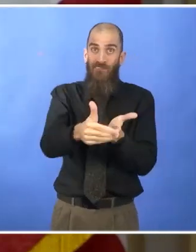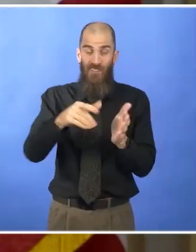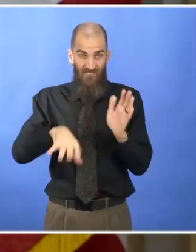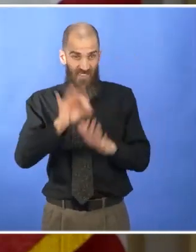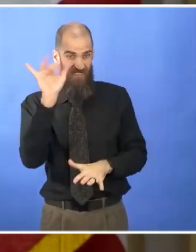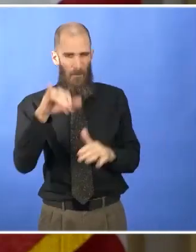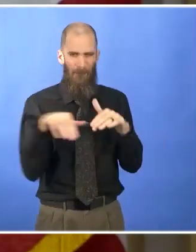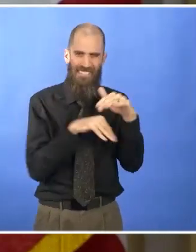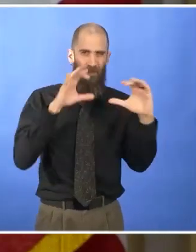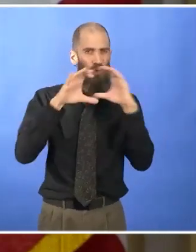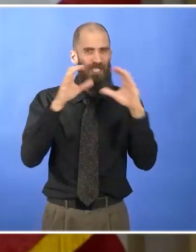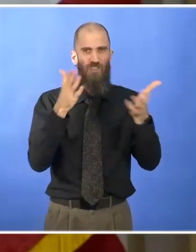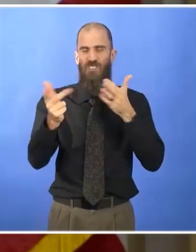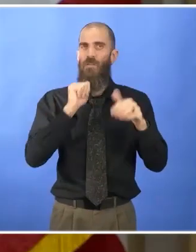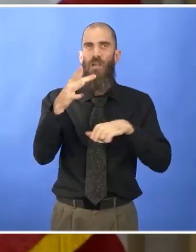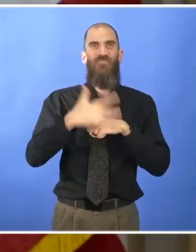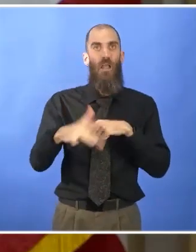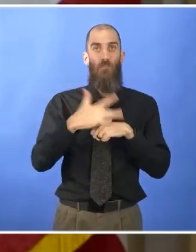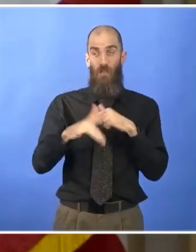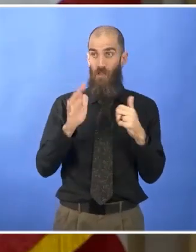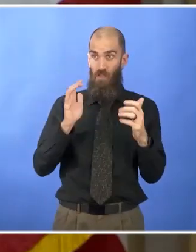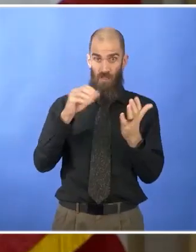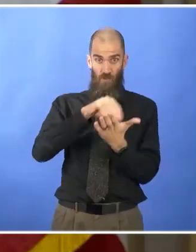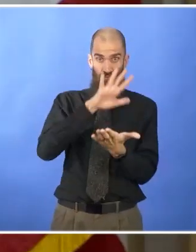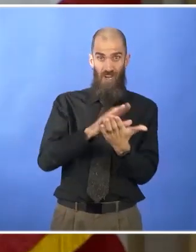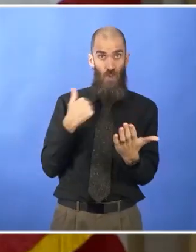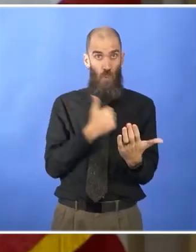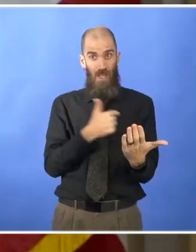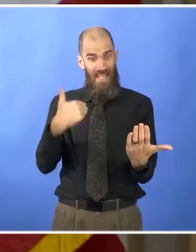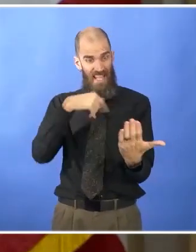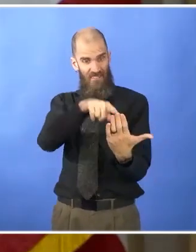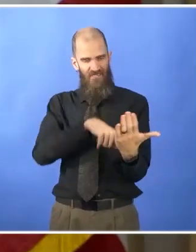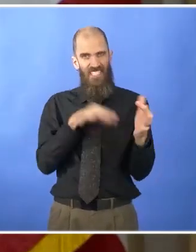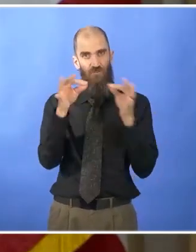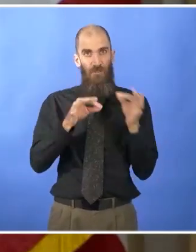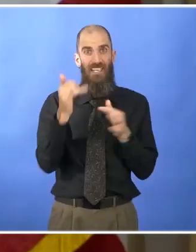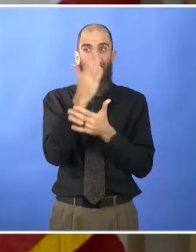ARE DEAF WERE NOT AWARE OF THE COVID VIRUS UNTIL MORE THAN A